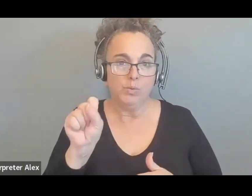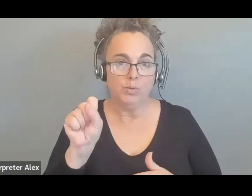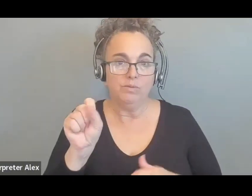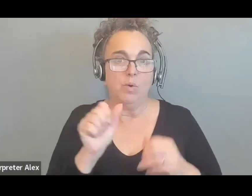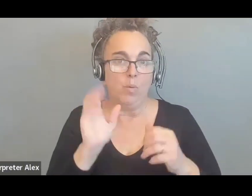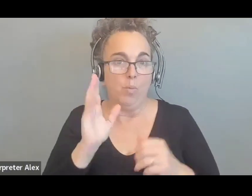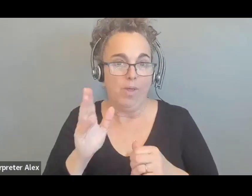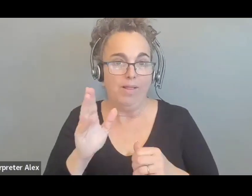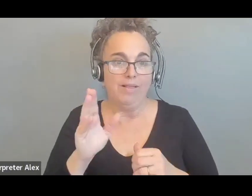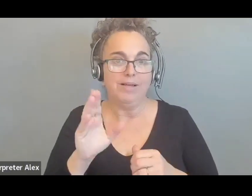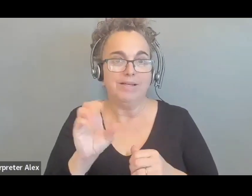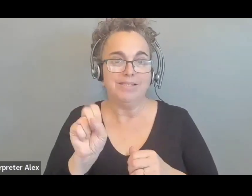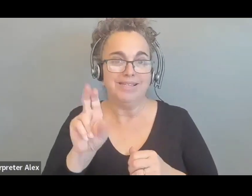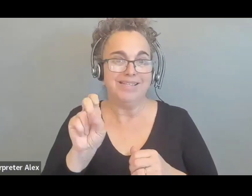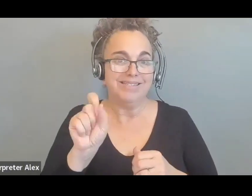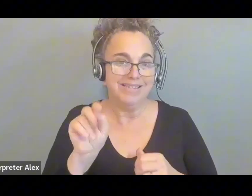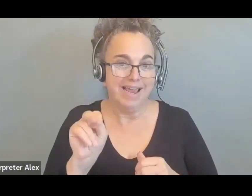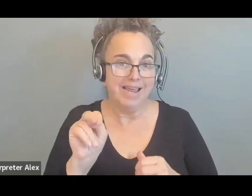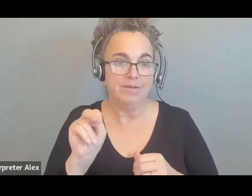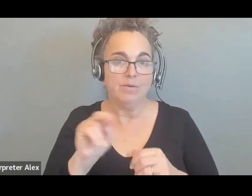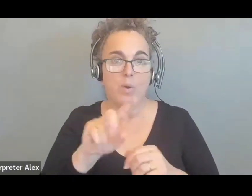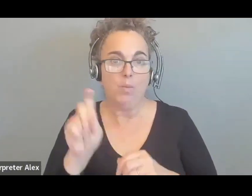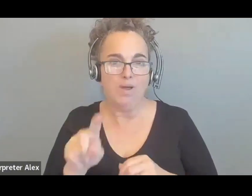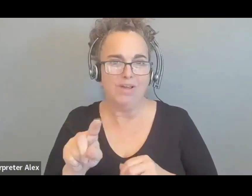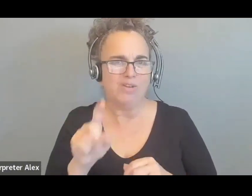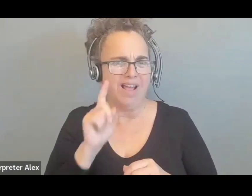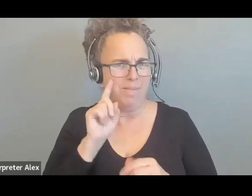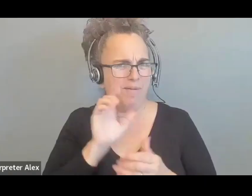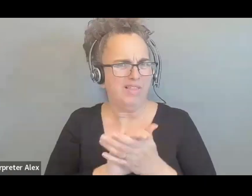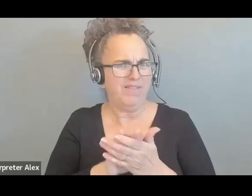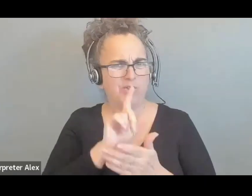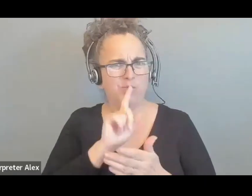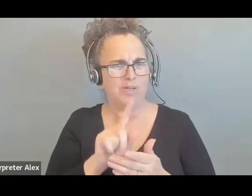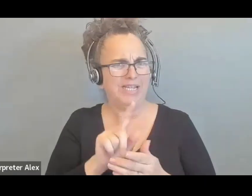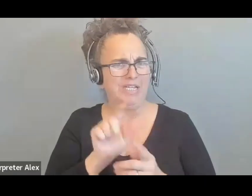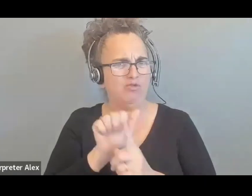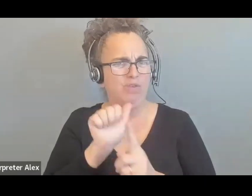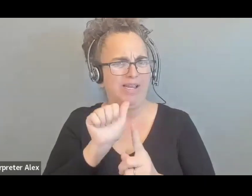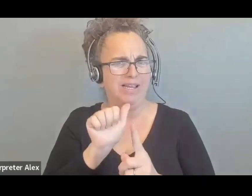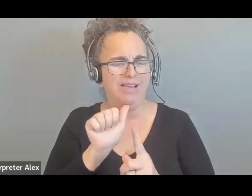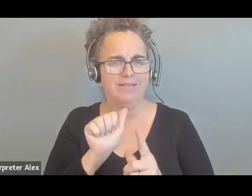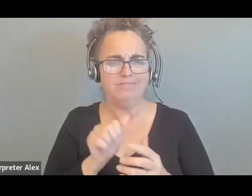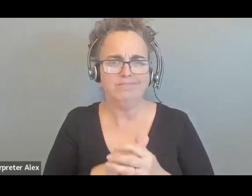I think it's a really tricky point because as we know, there were companies that applied